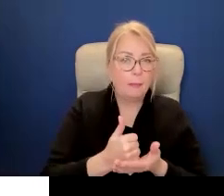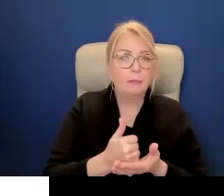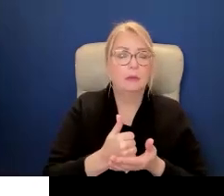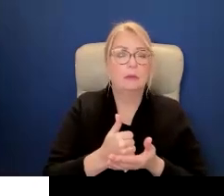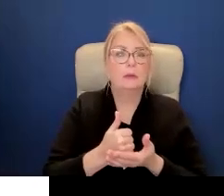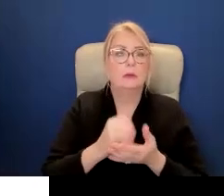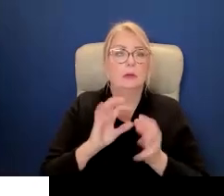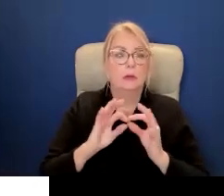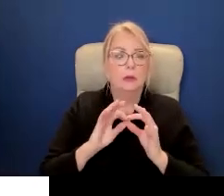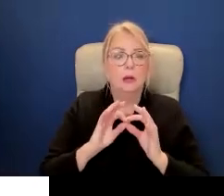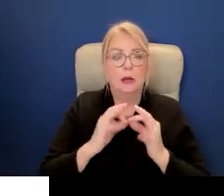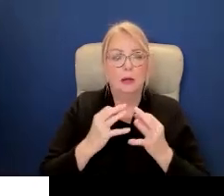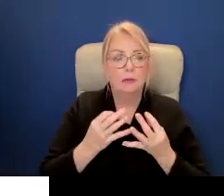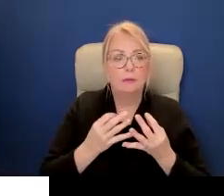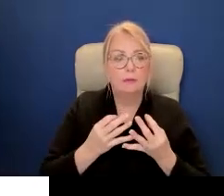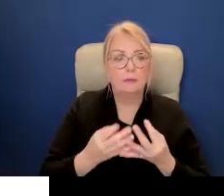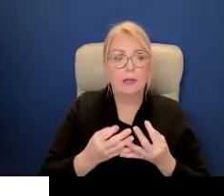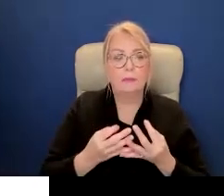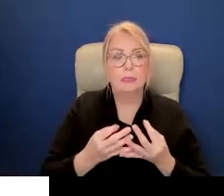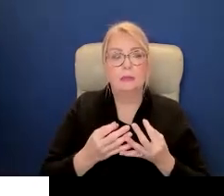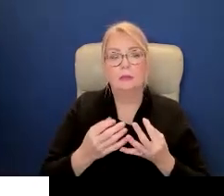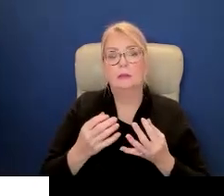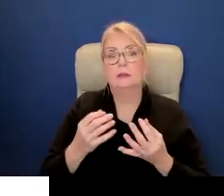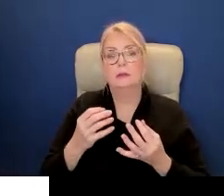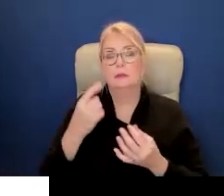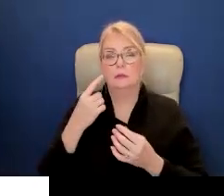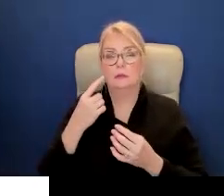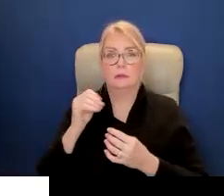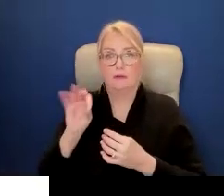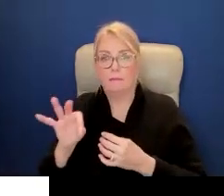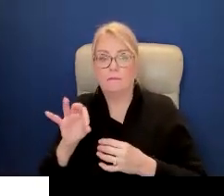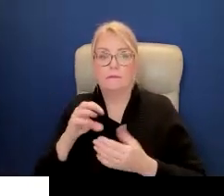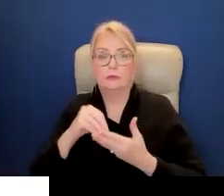An example can be just as Lorena was talking about maybe, LPR or U.S.